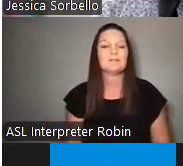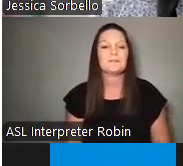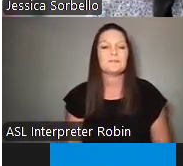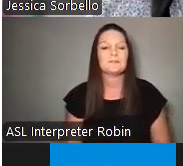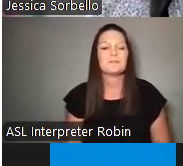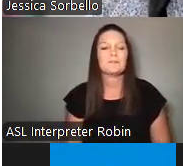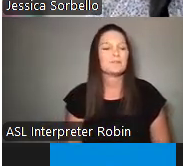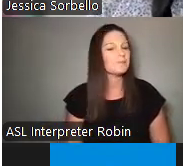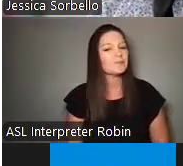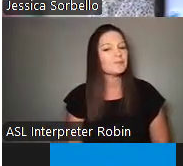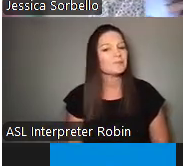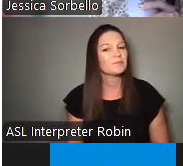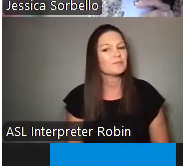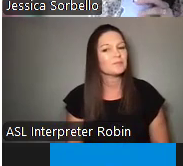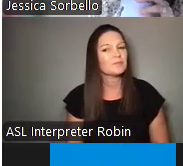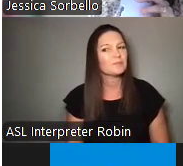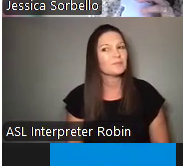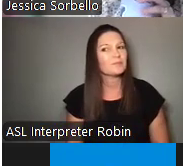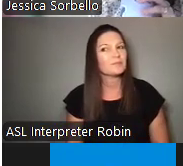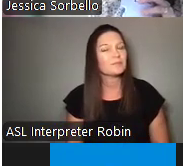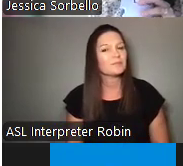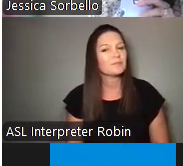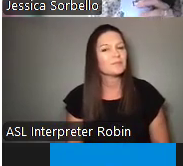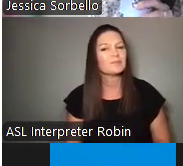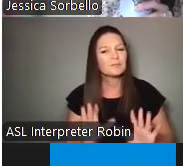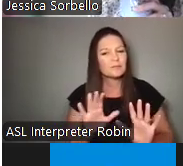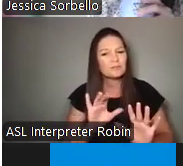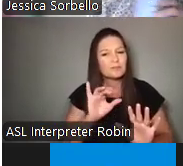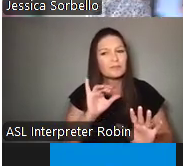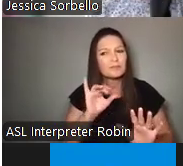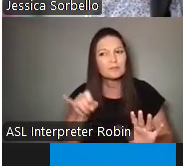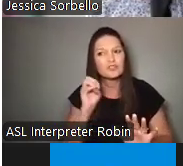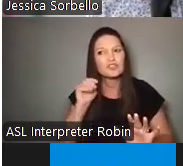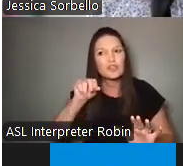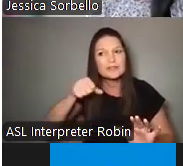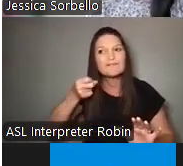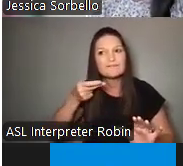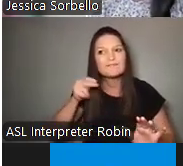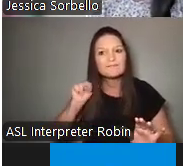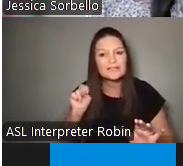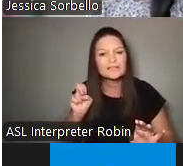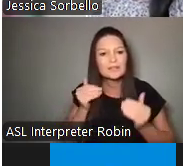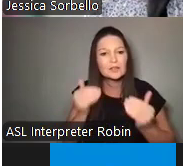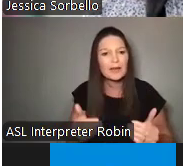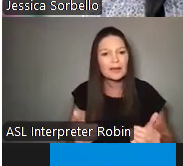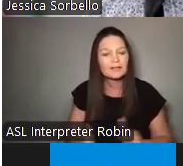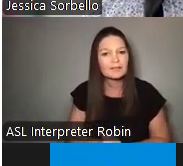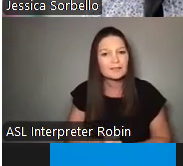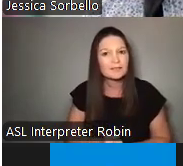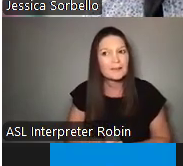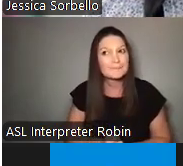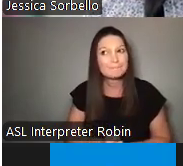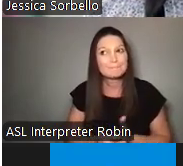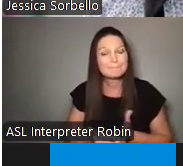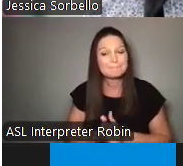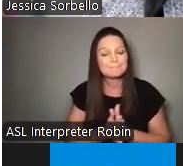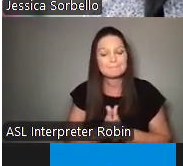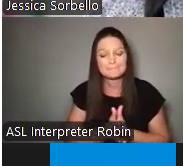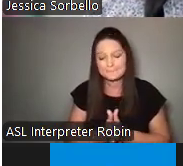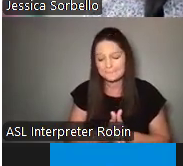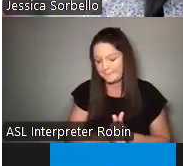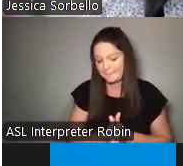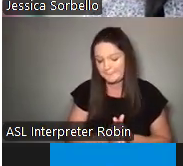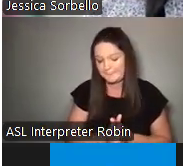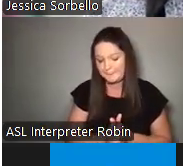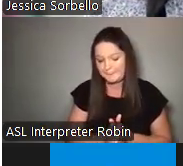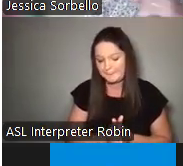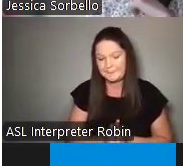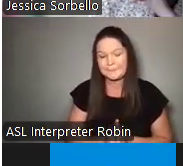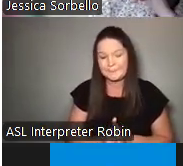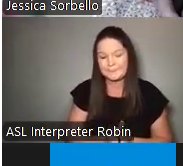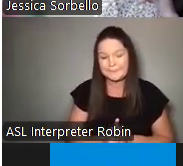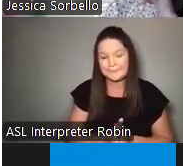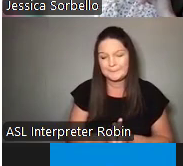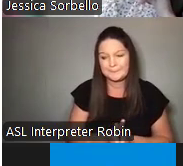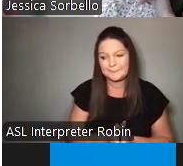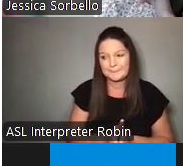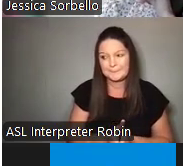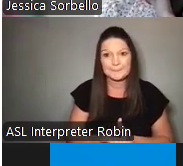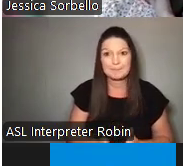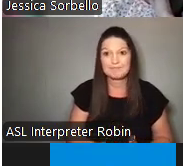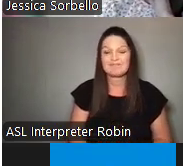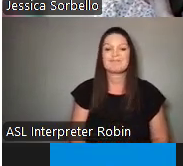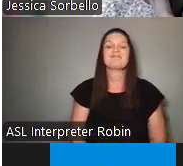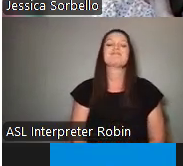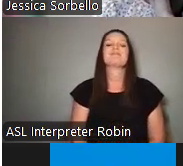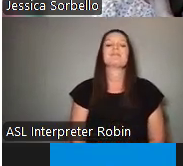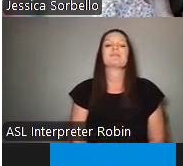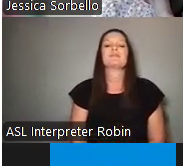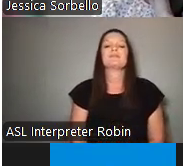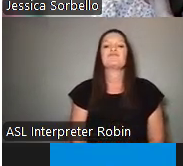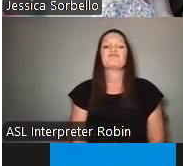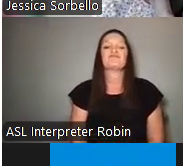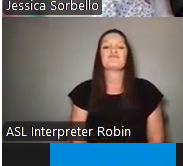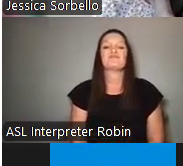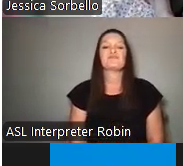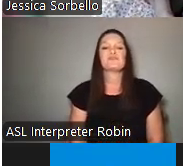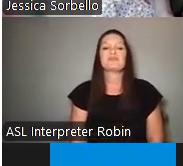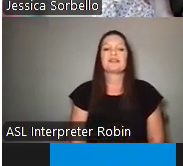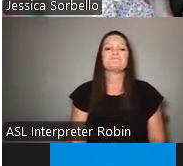ahead.